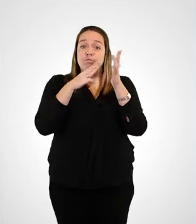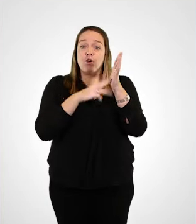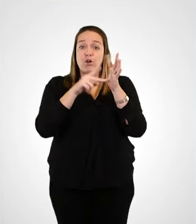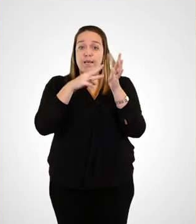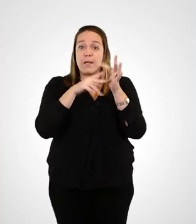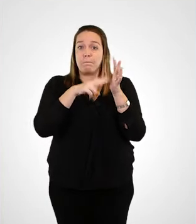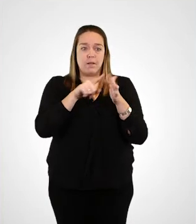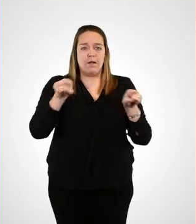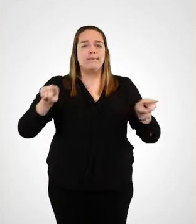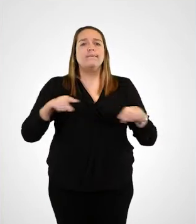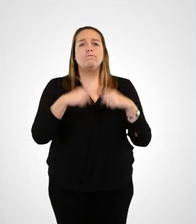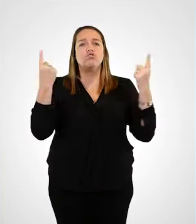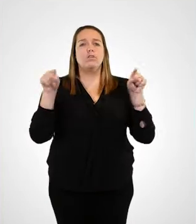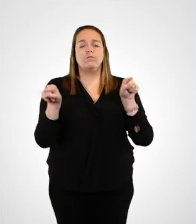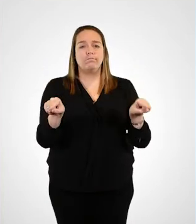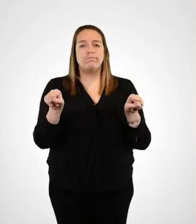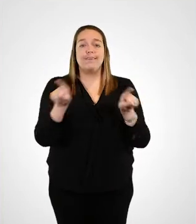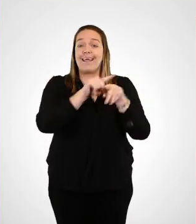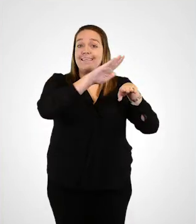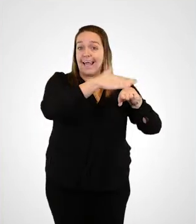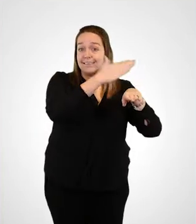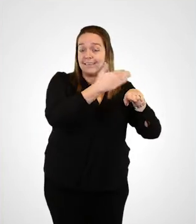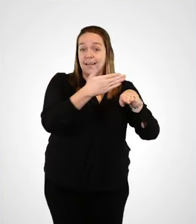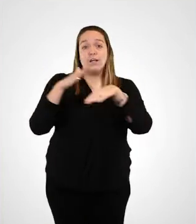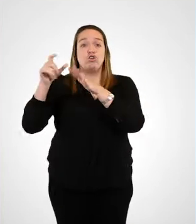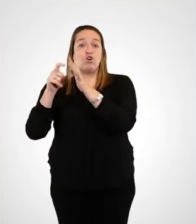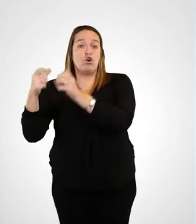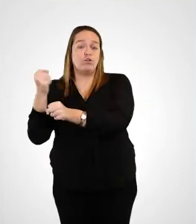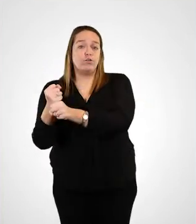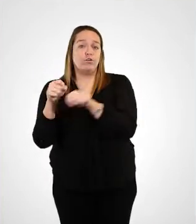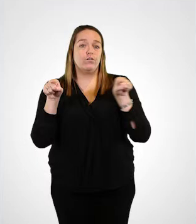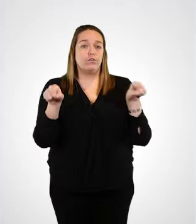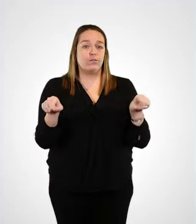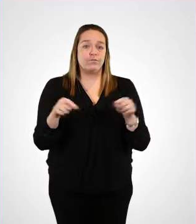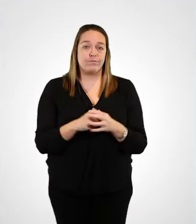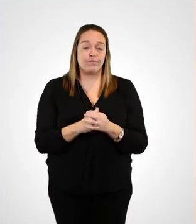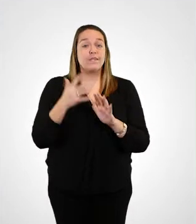but none of the phonemes within the word are the same, like "cat" versus "dog".